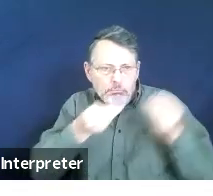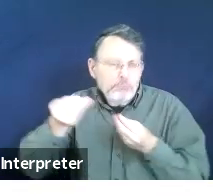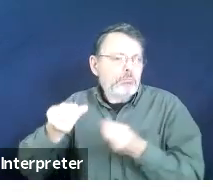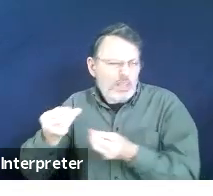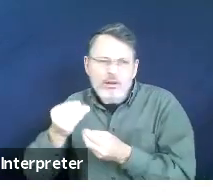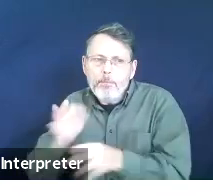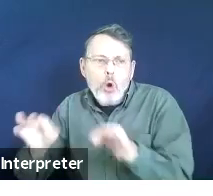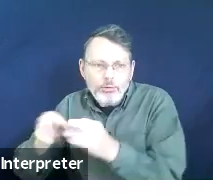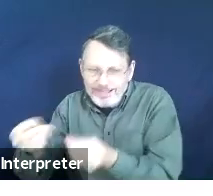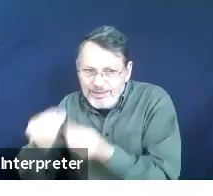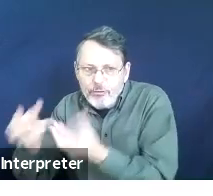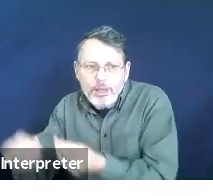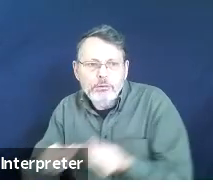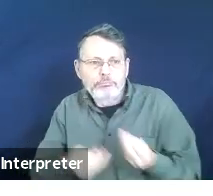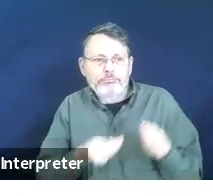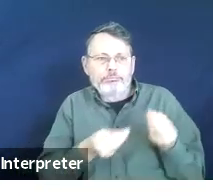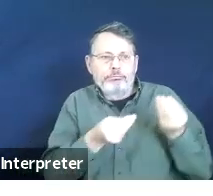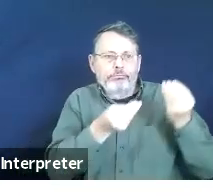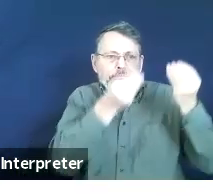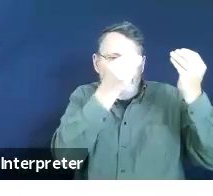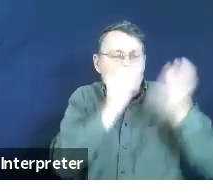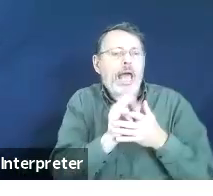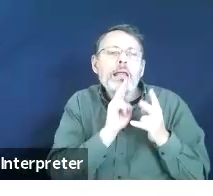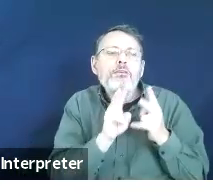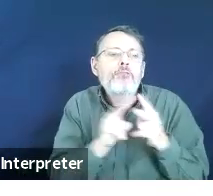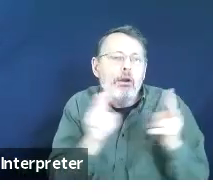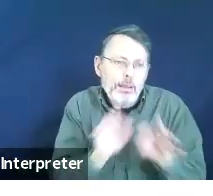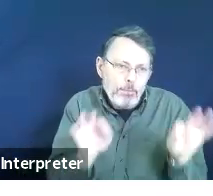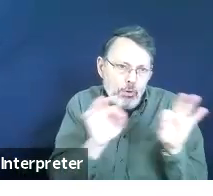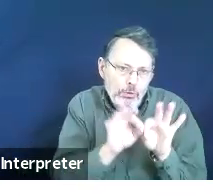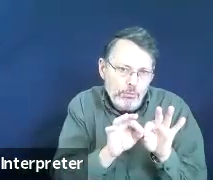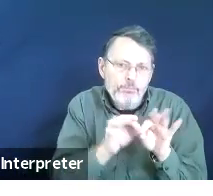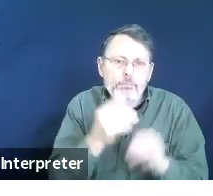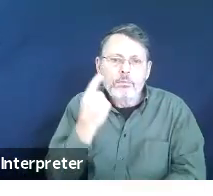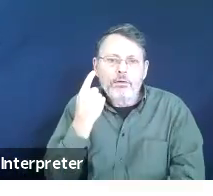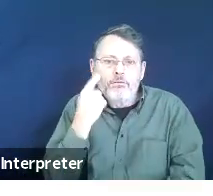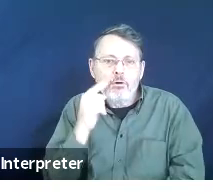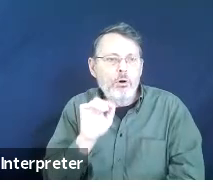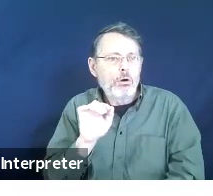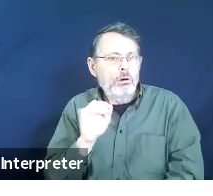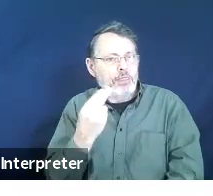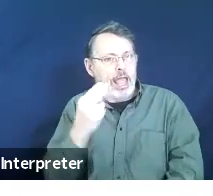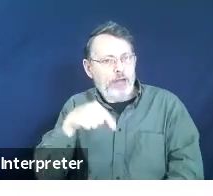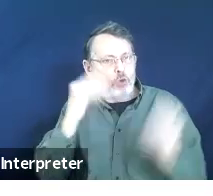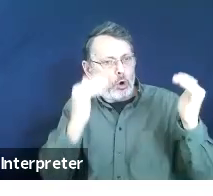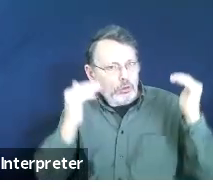that could be considered very important for that headquarters level to receive. We also